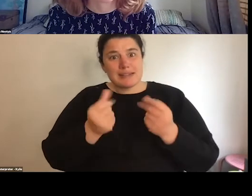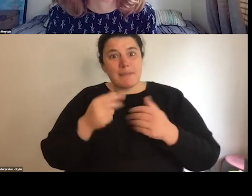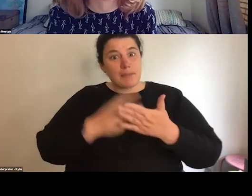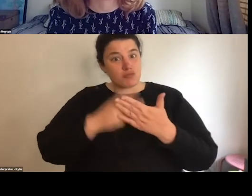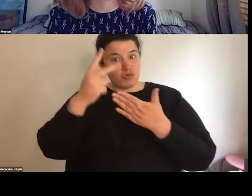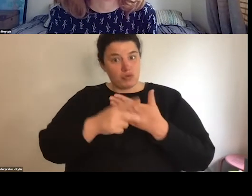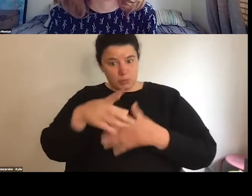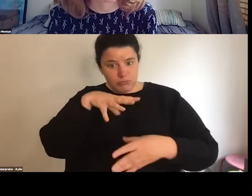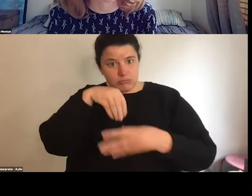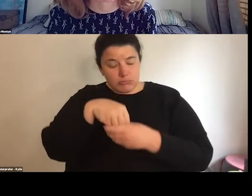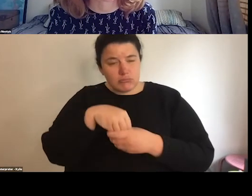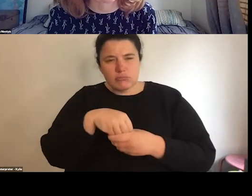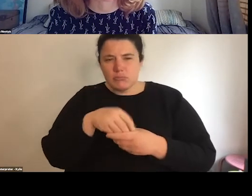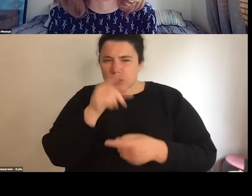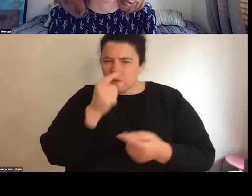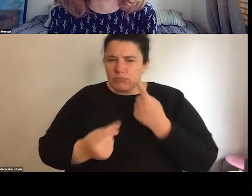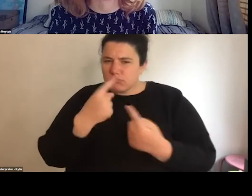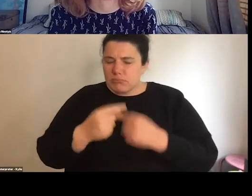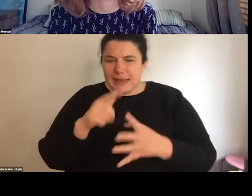Would you be able to share any examples of how you've seen